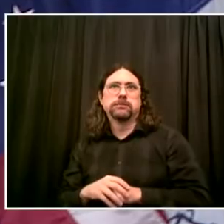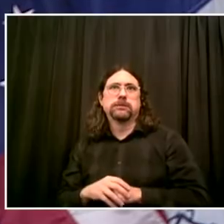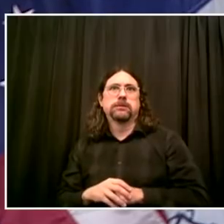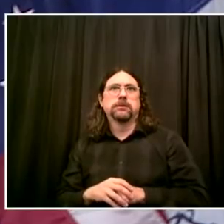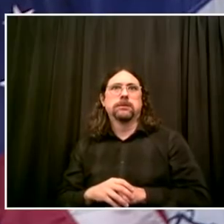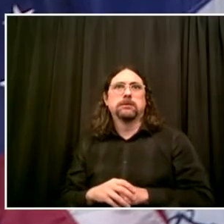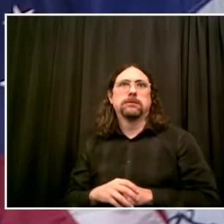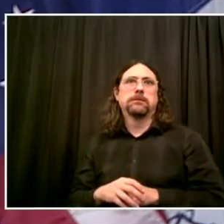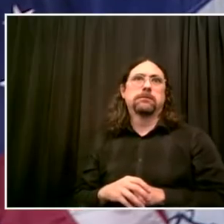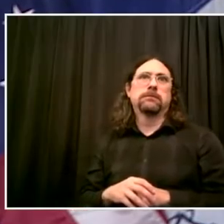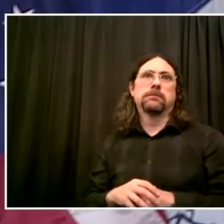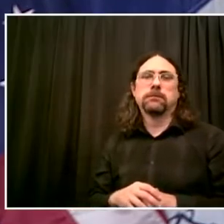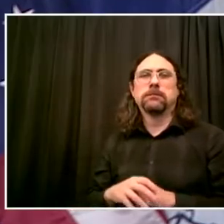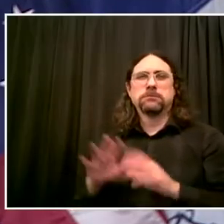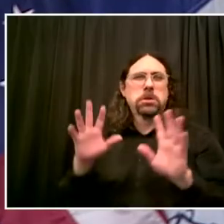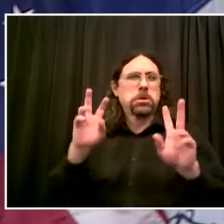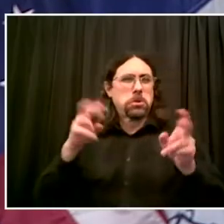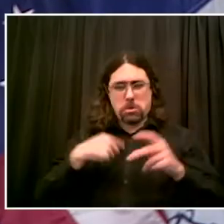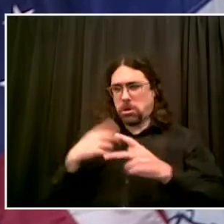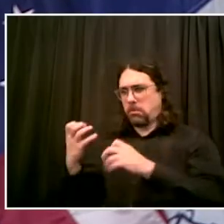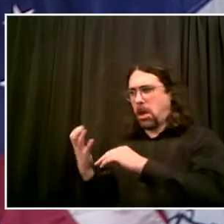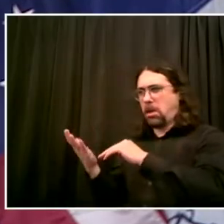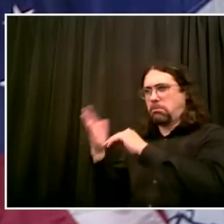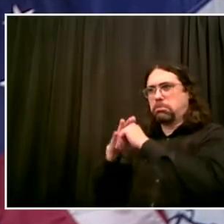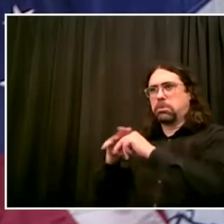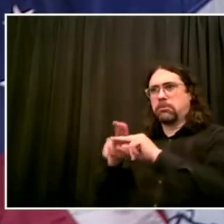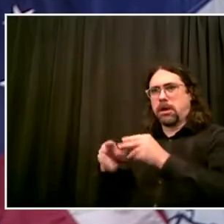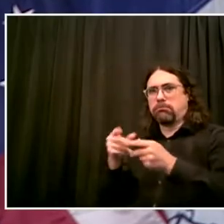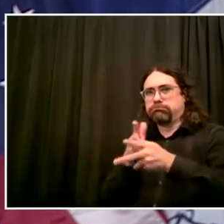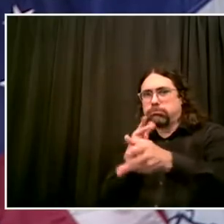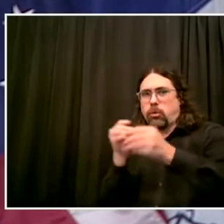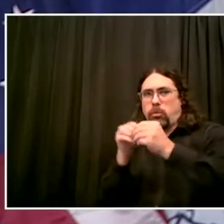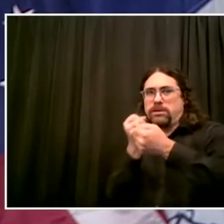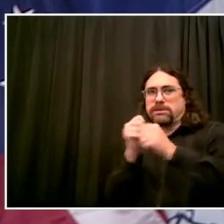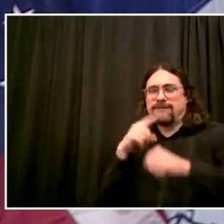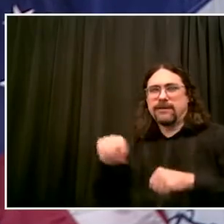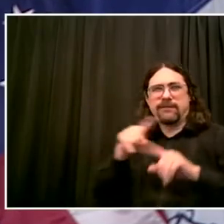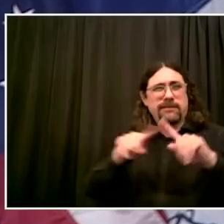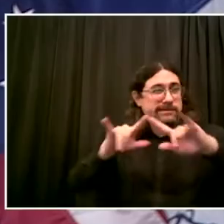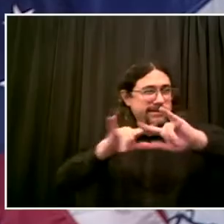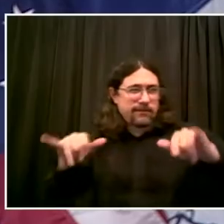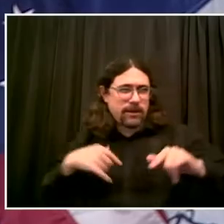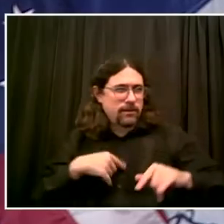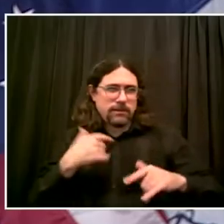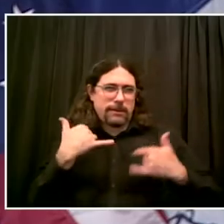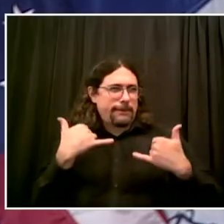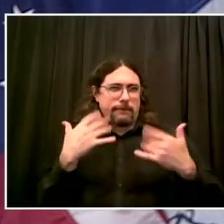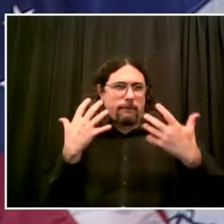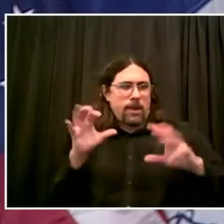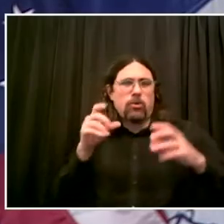NUMBR EOF PEOPLE TO ACCOMMODATE